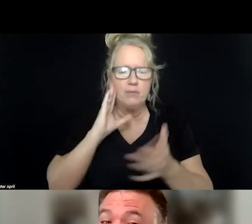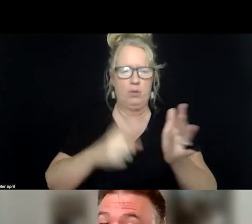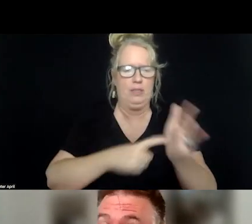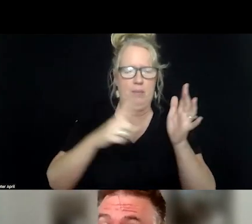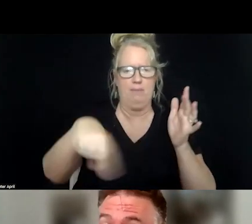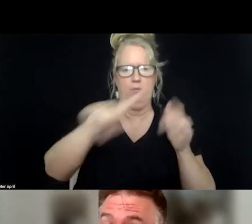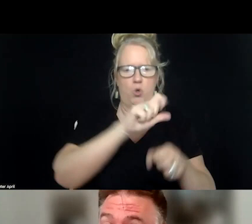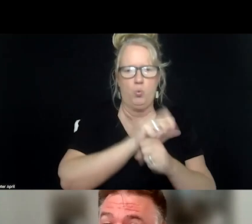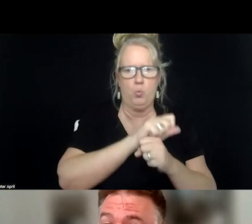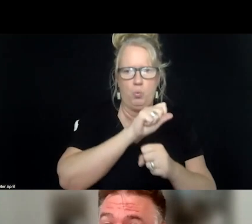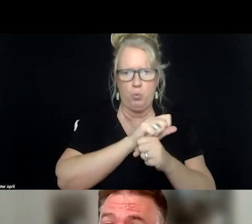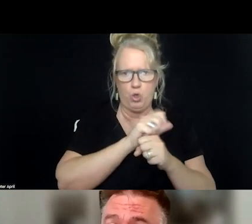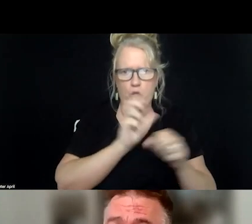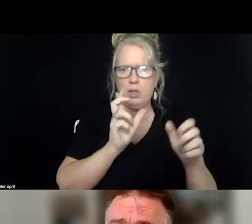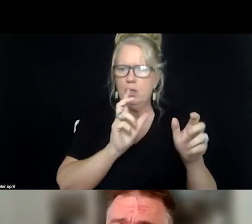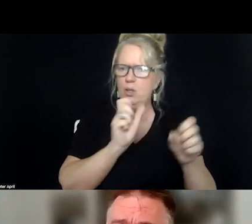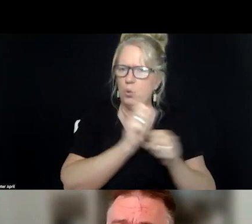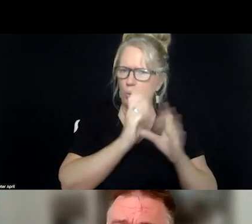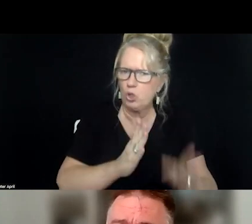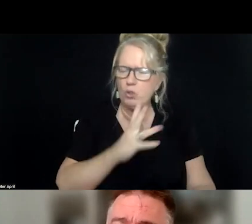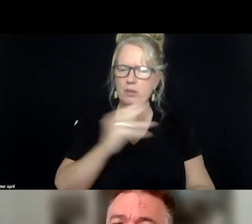WELL AS THE RESOURCE AND COSTS YOU NEED FOR A SYSTEM.